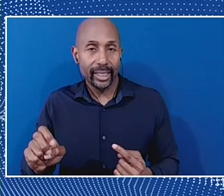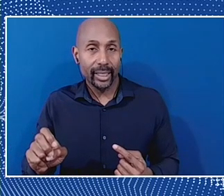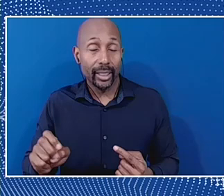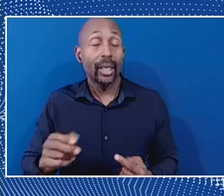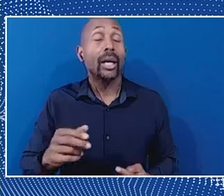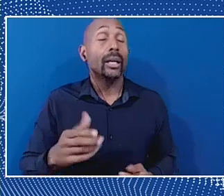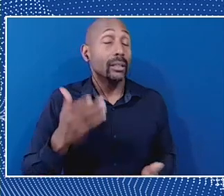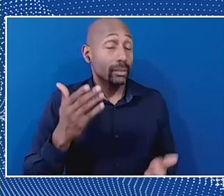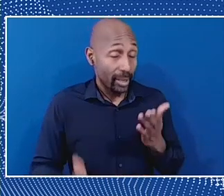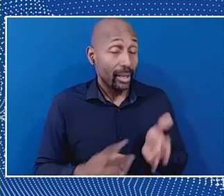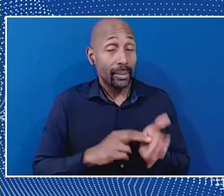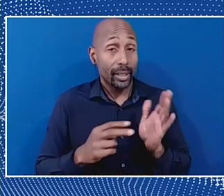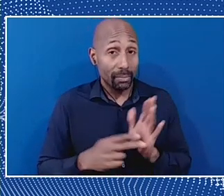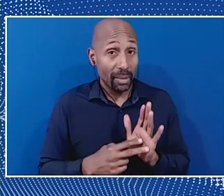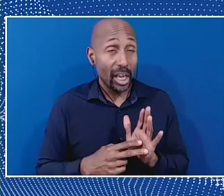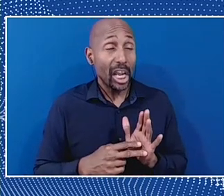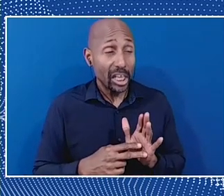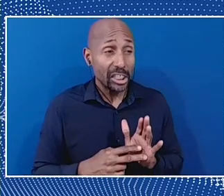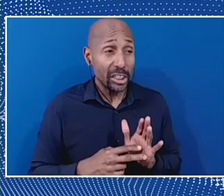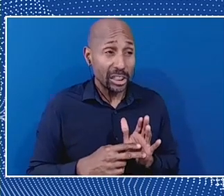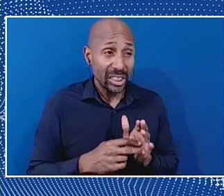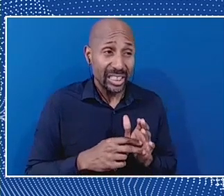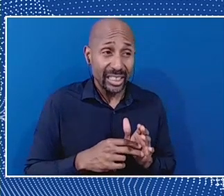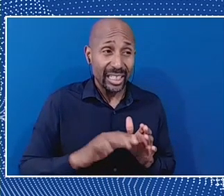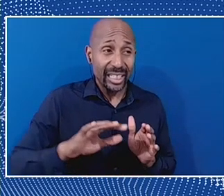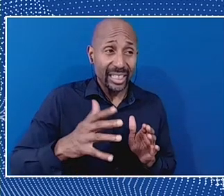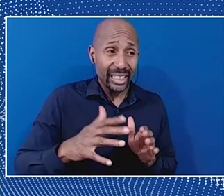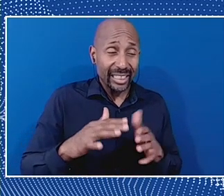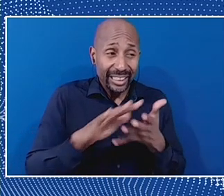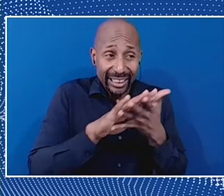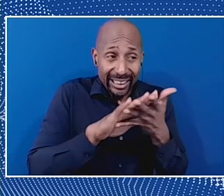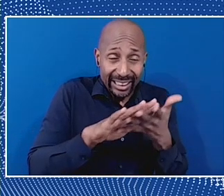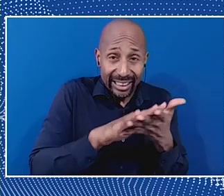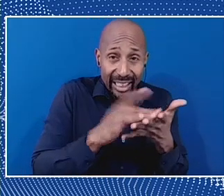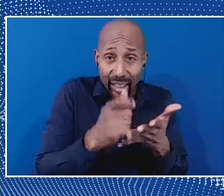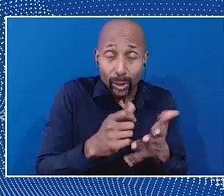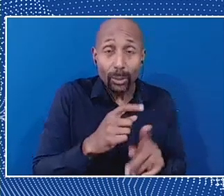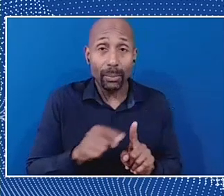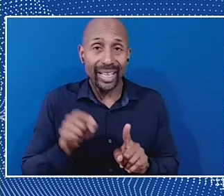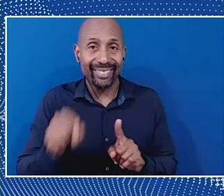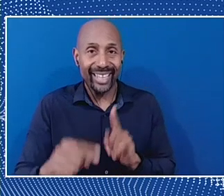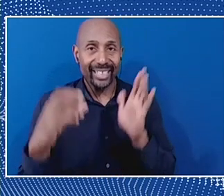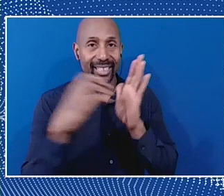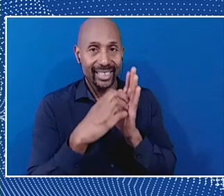But this is a separate provision that the Secretary is choosing to exercise the